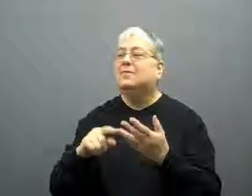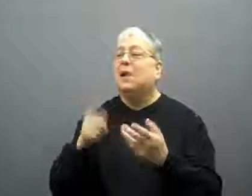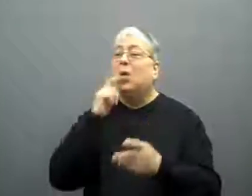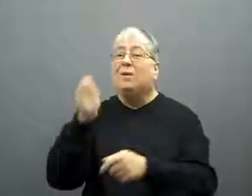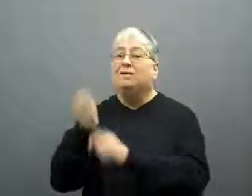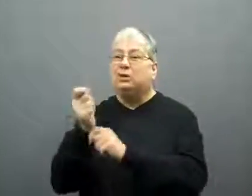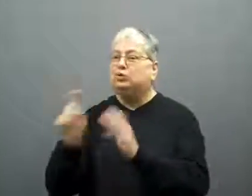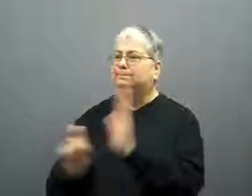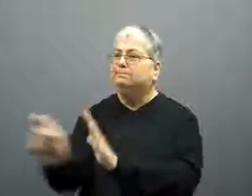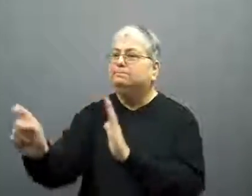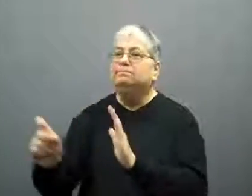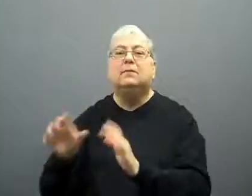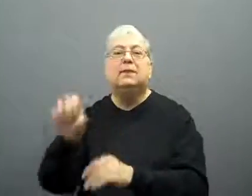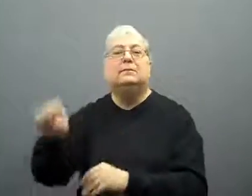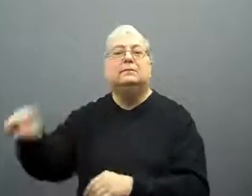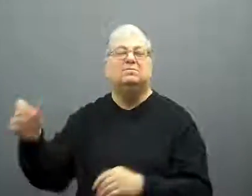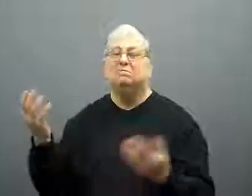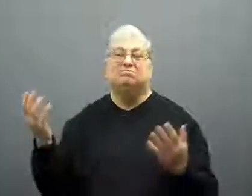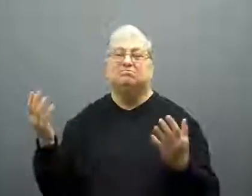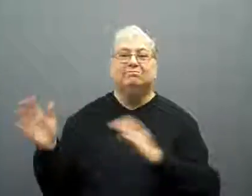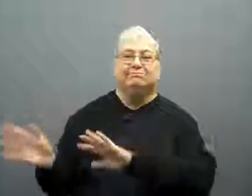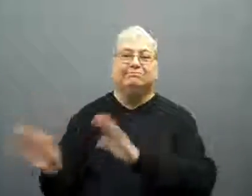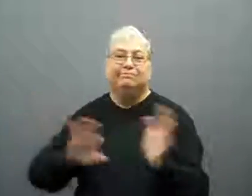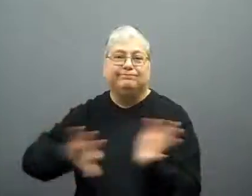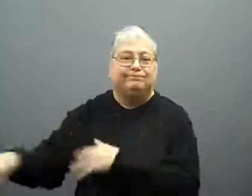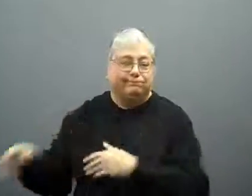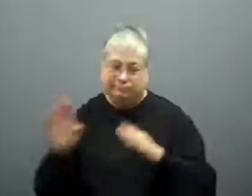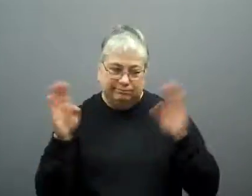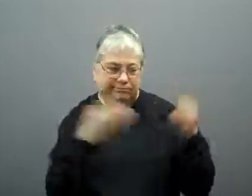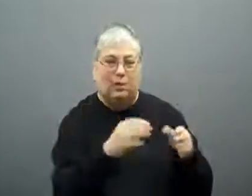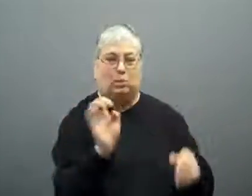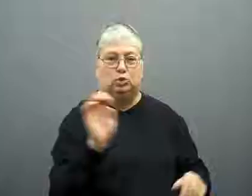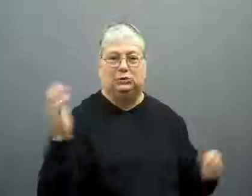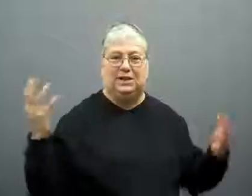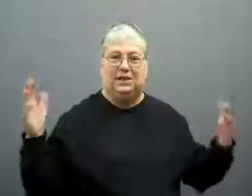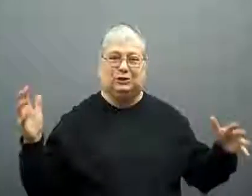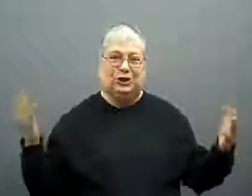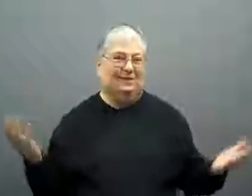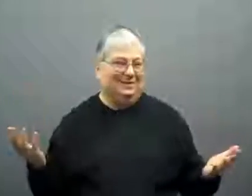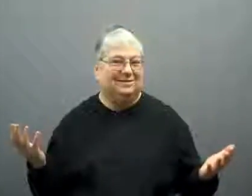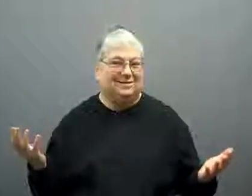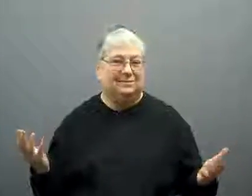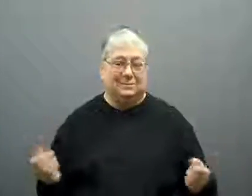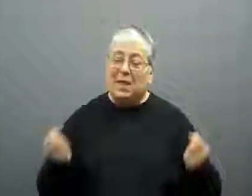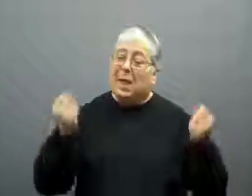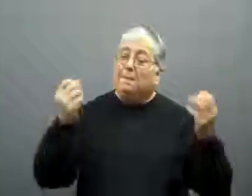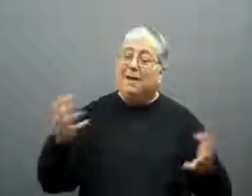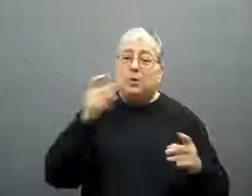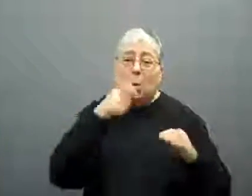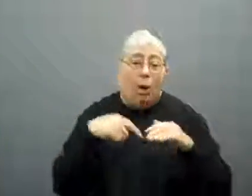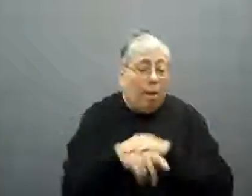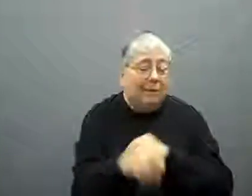illegal fishing would be set aside to focus on emergencies.